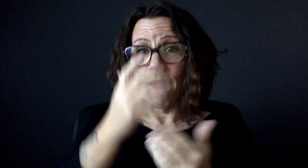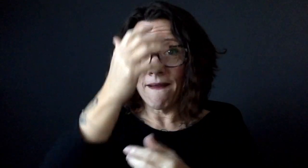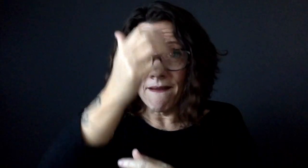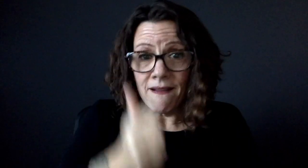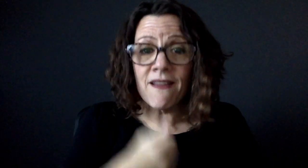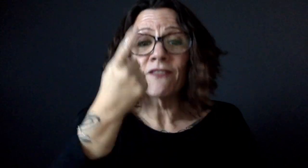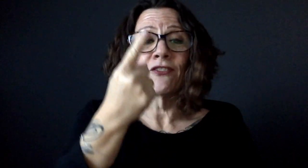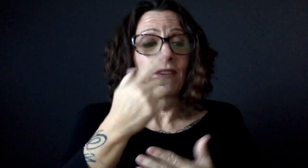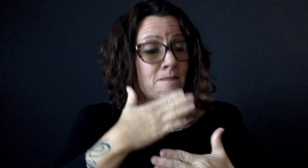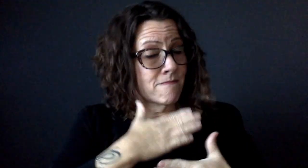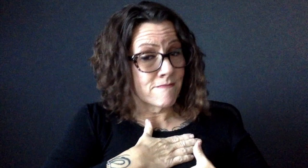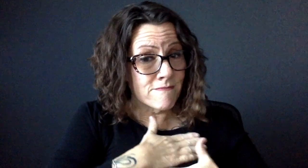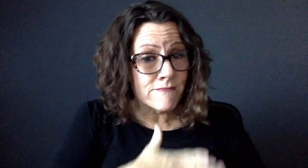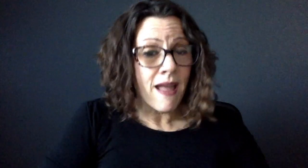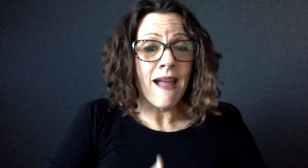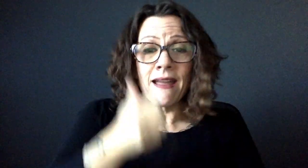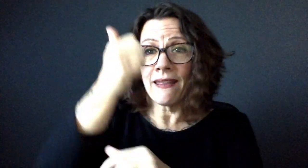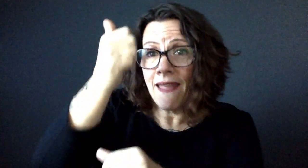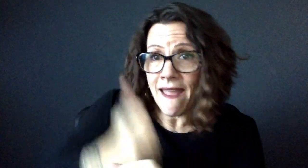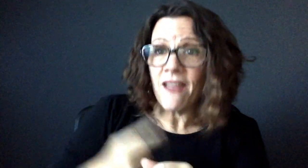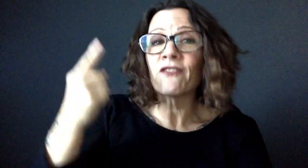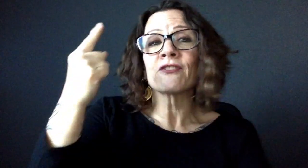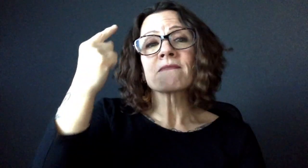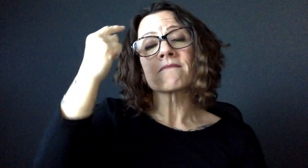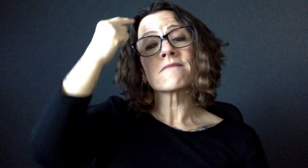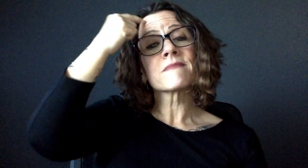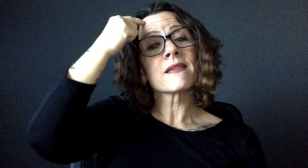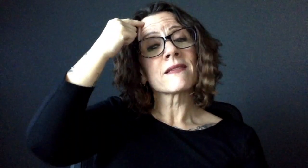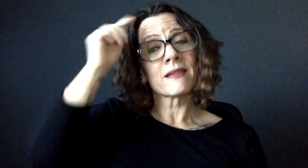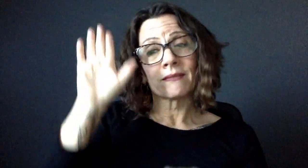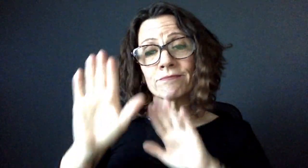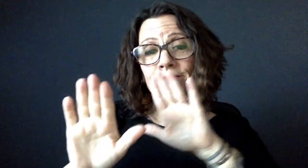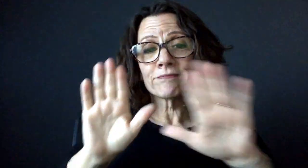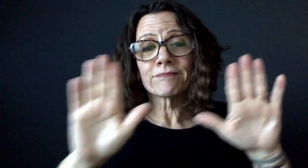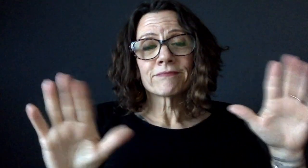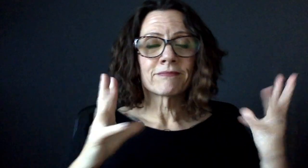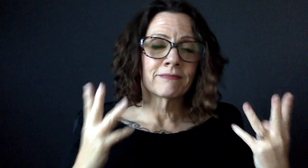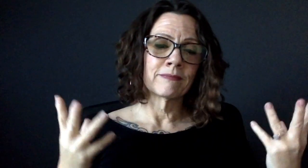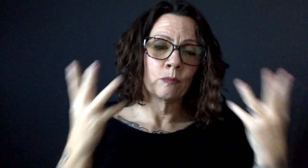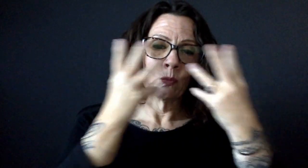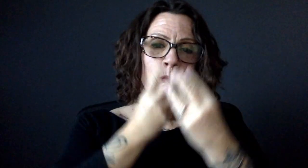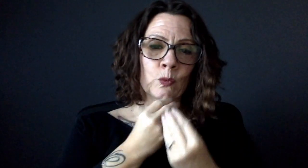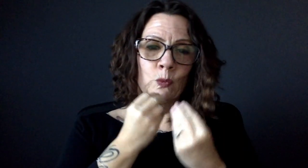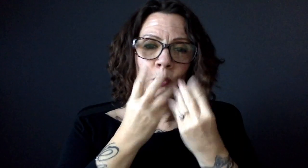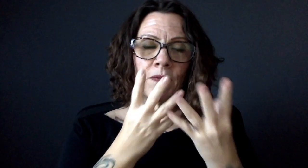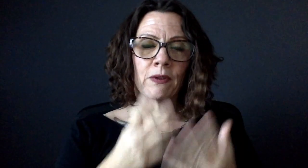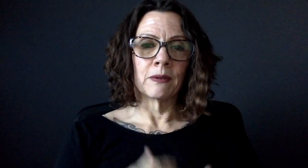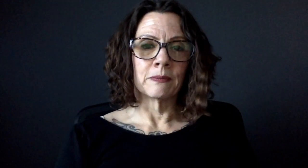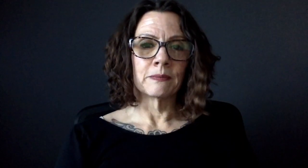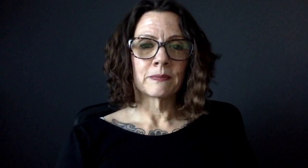in which every body and mind is known as beautiful.